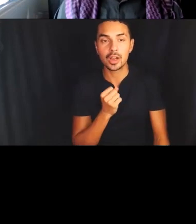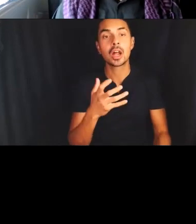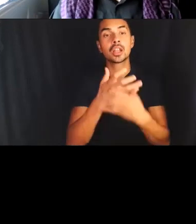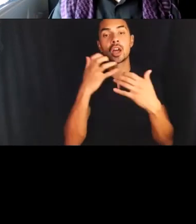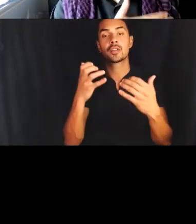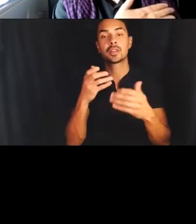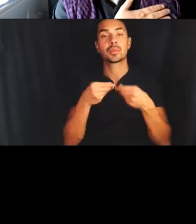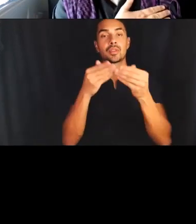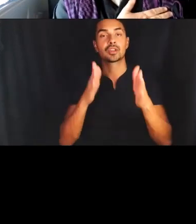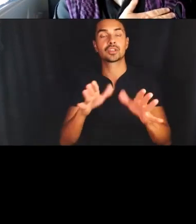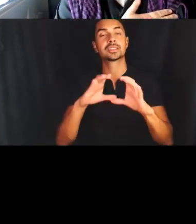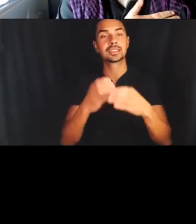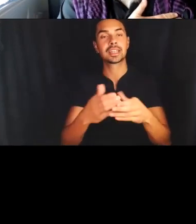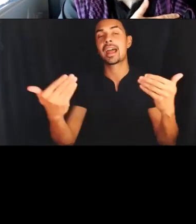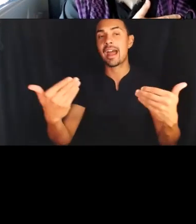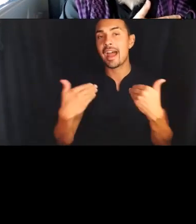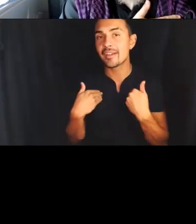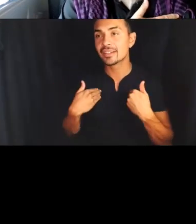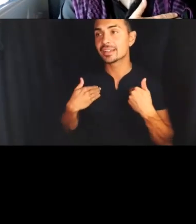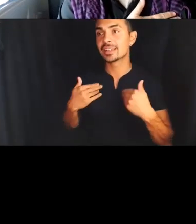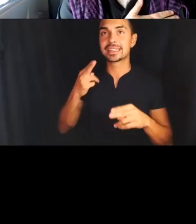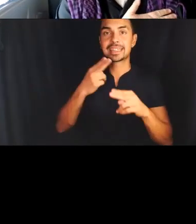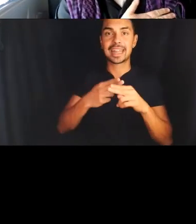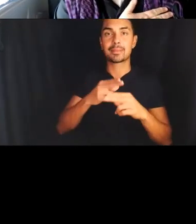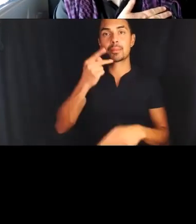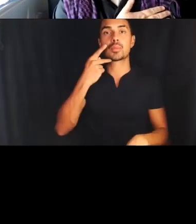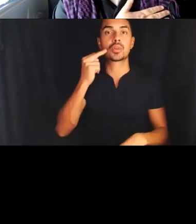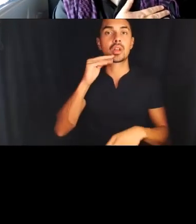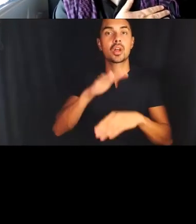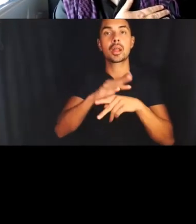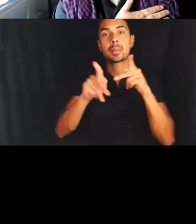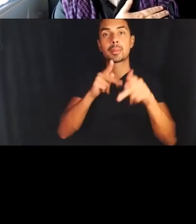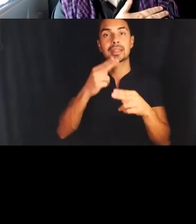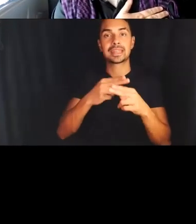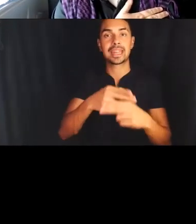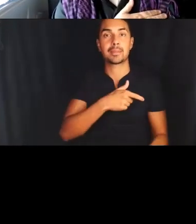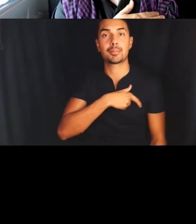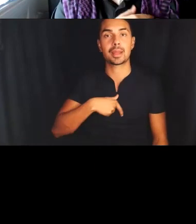that, you know, having name and pronouns on people's name badges is really important.